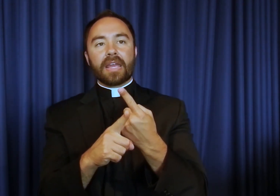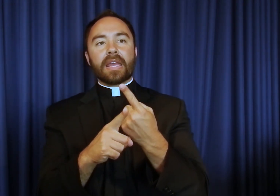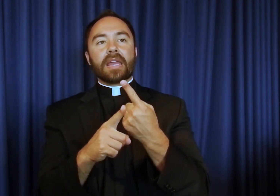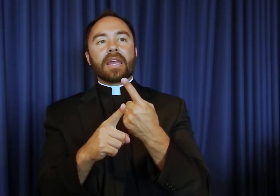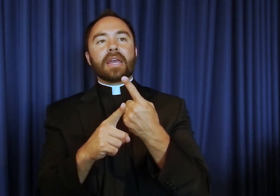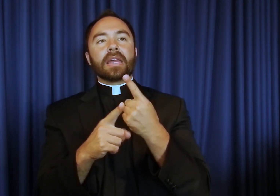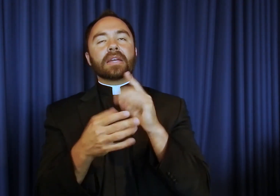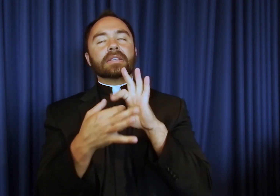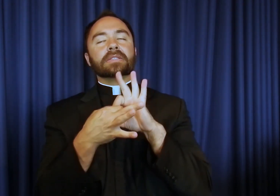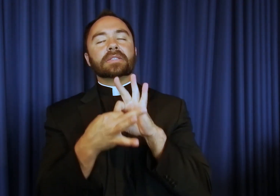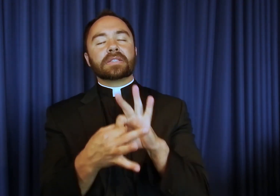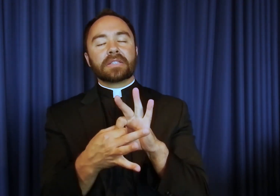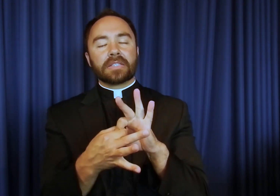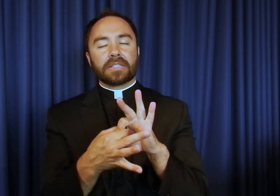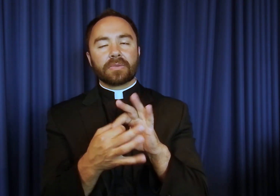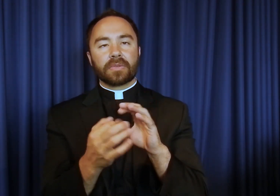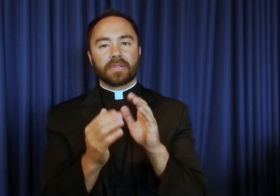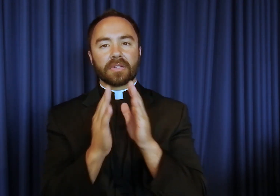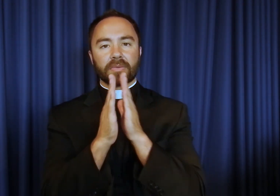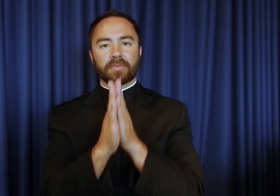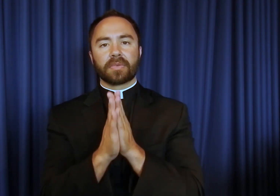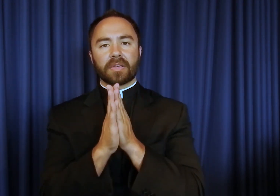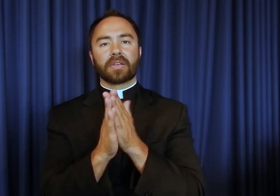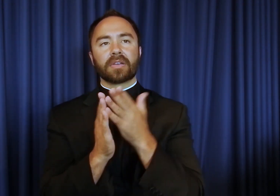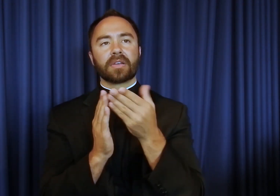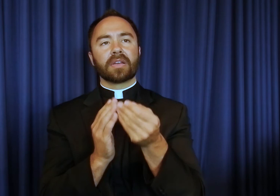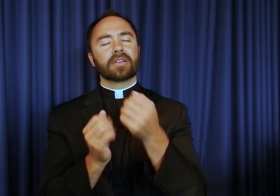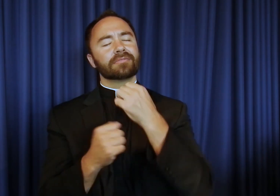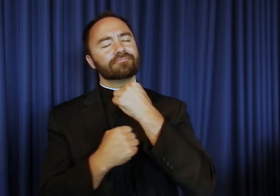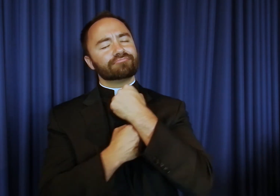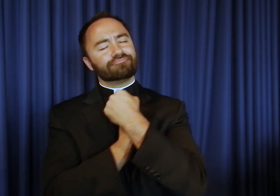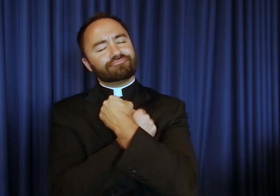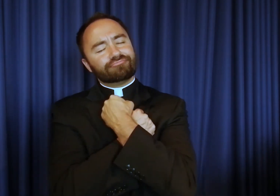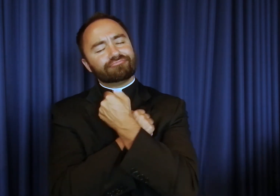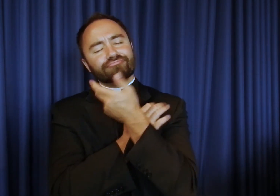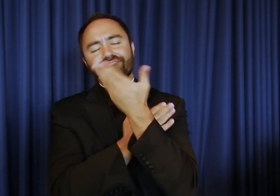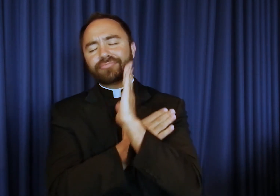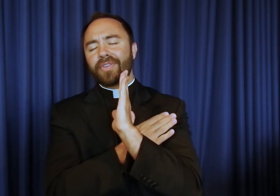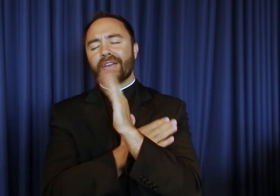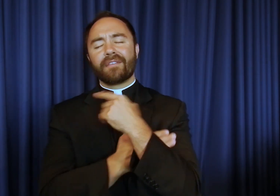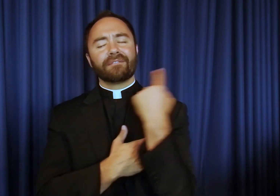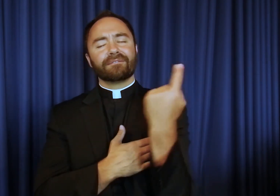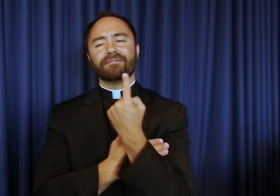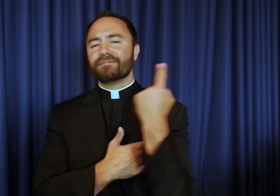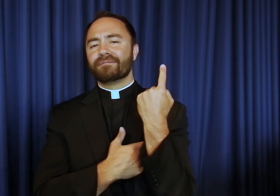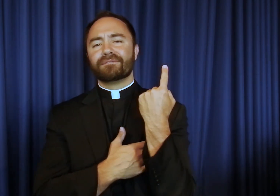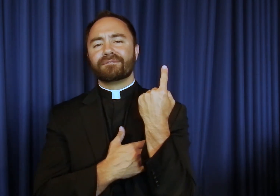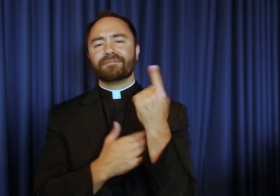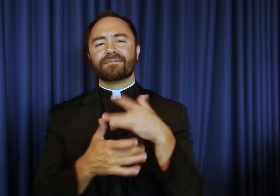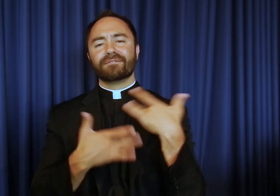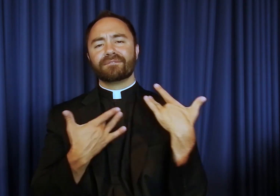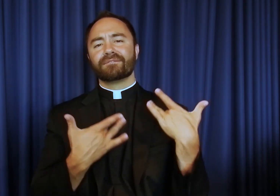sense we would go to Mass now right and just connect with God by our prayer and